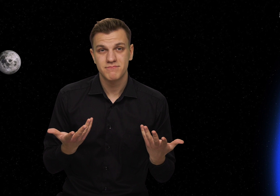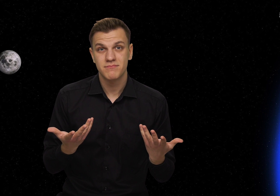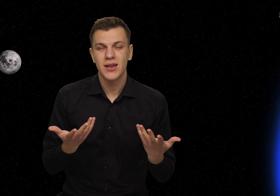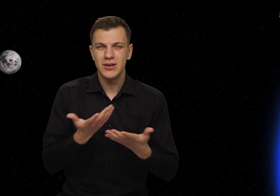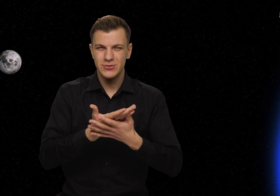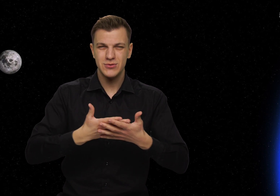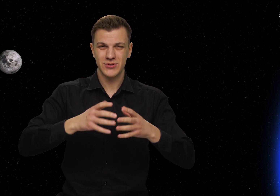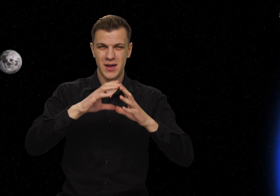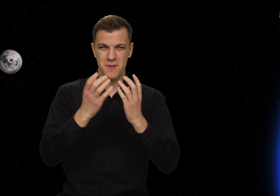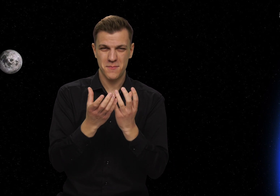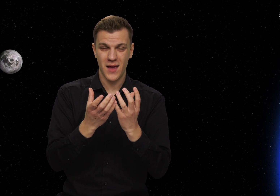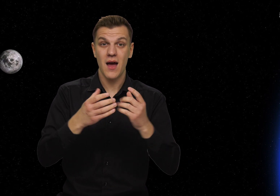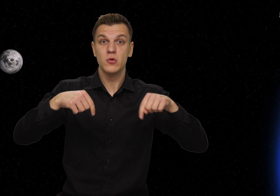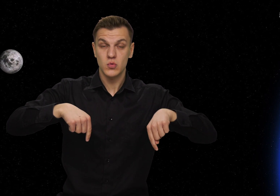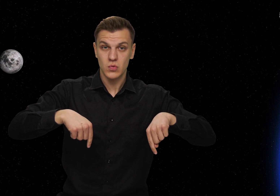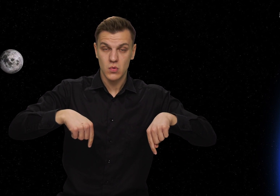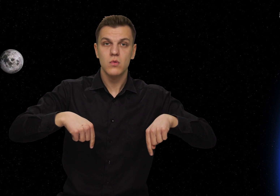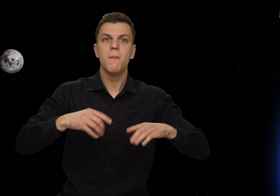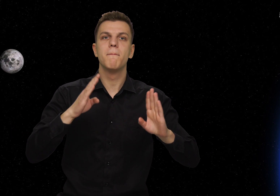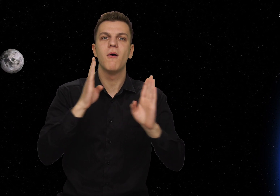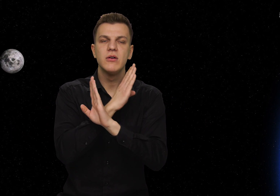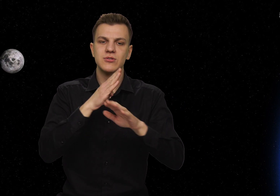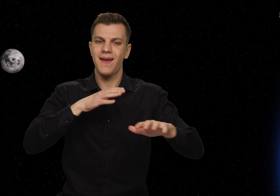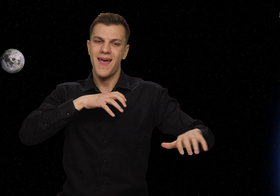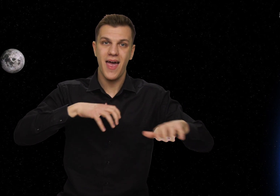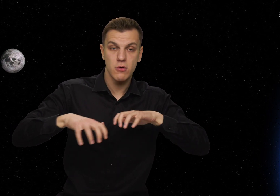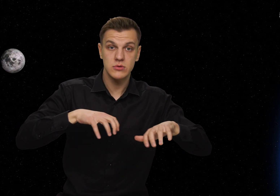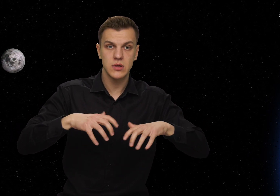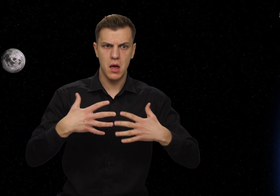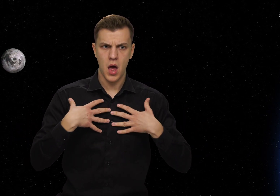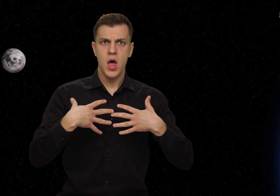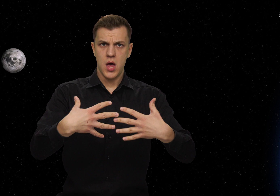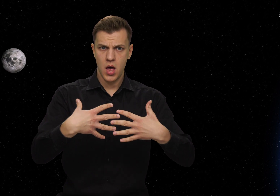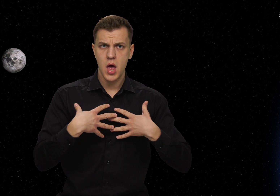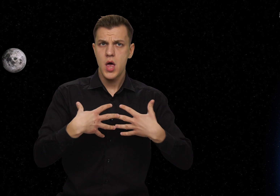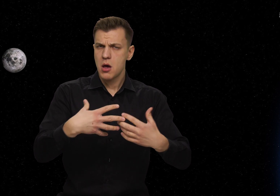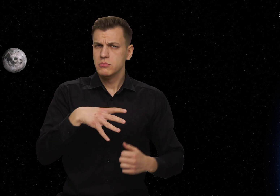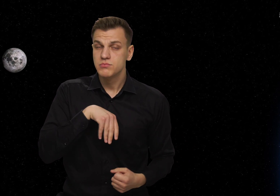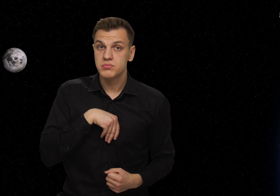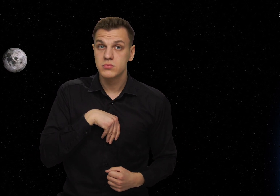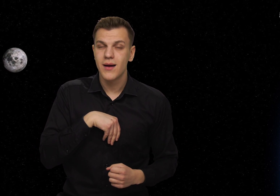The air on Earth is dense and allows us to breathe.